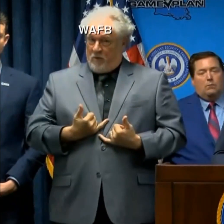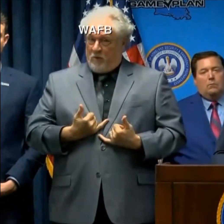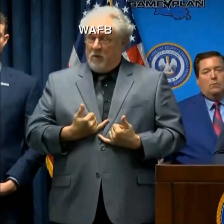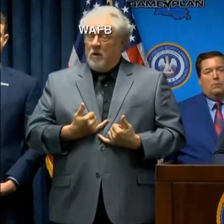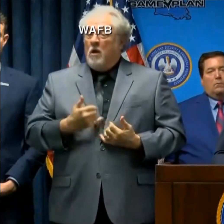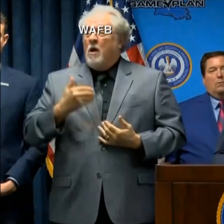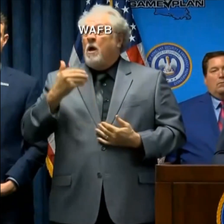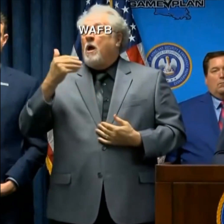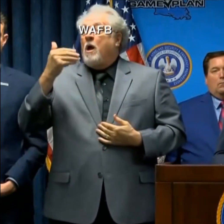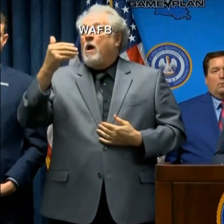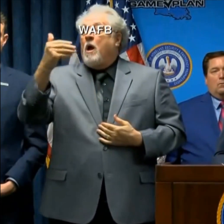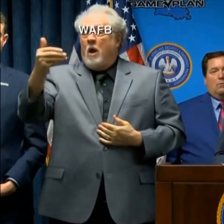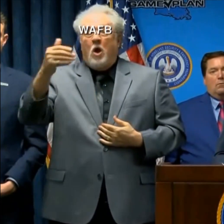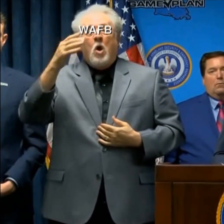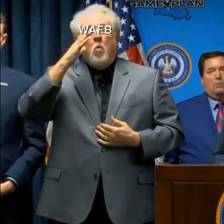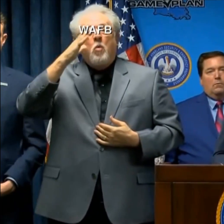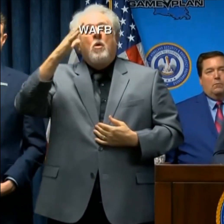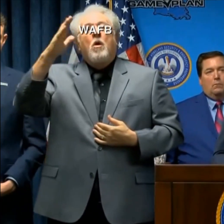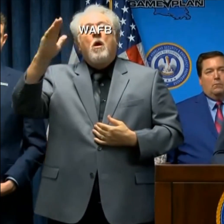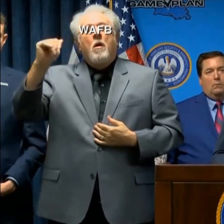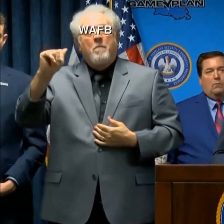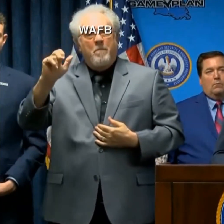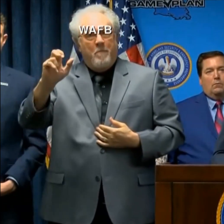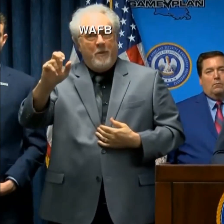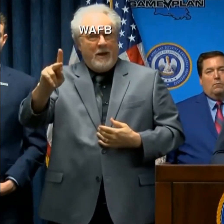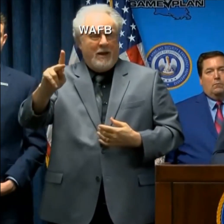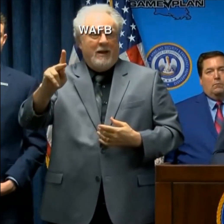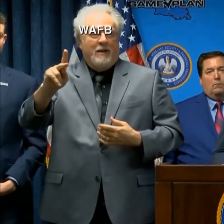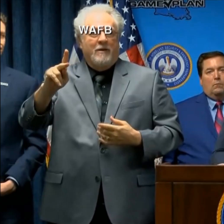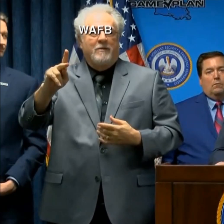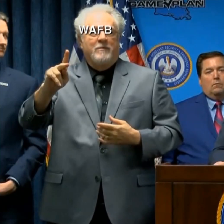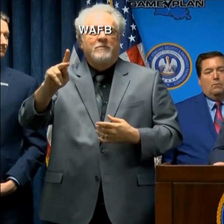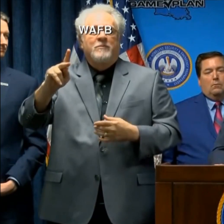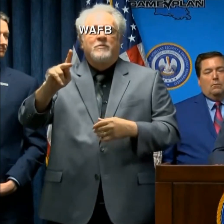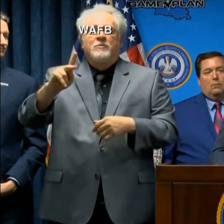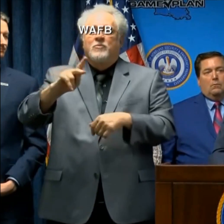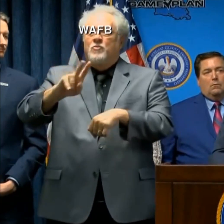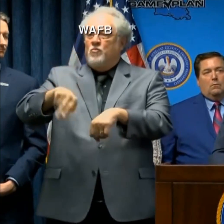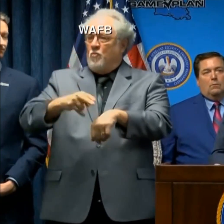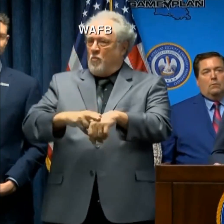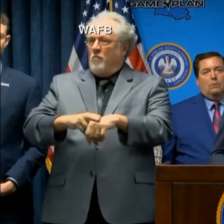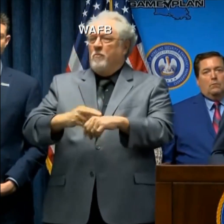future we're going to go back to enjoying things as normal here in